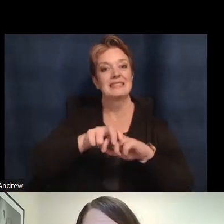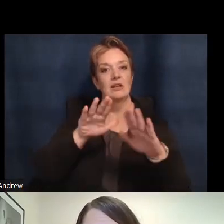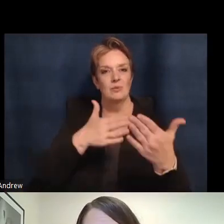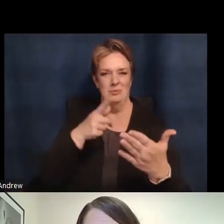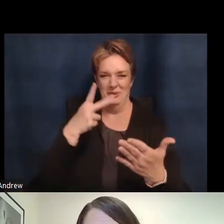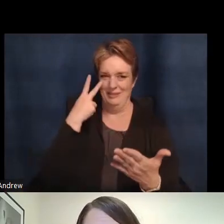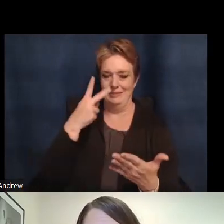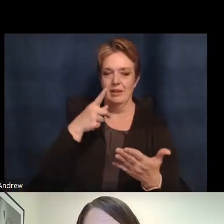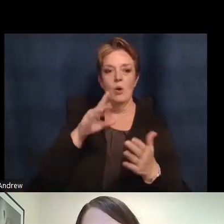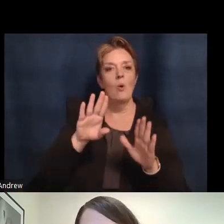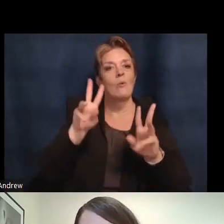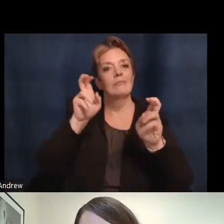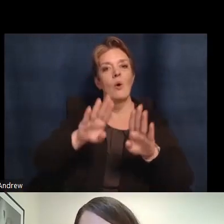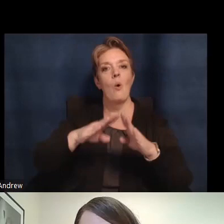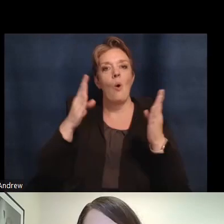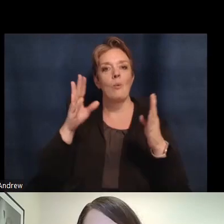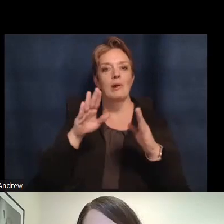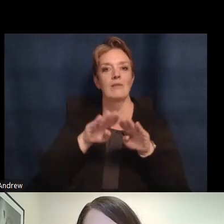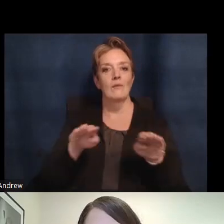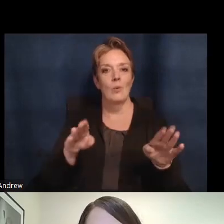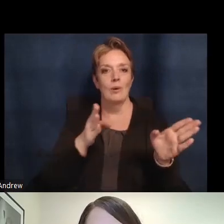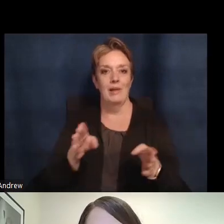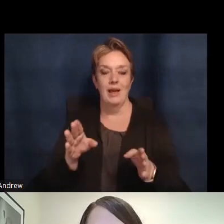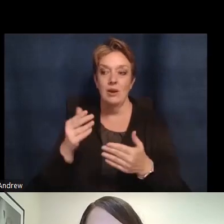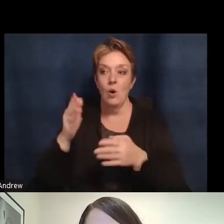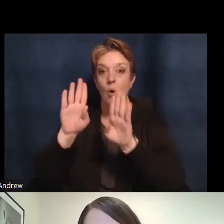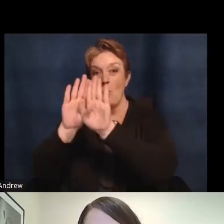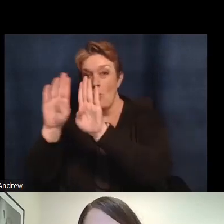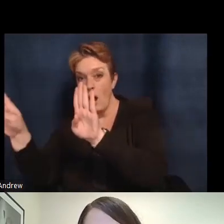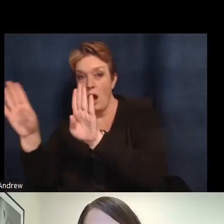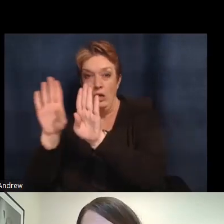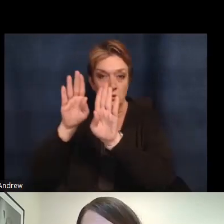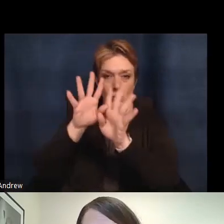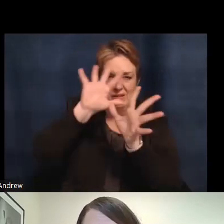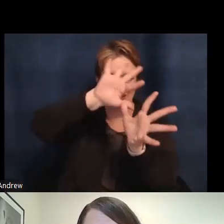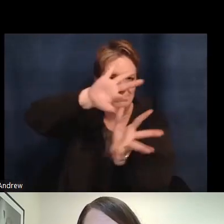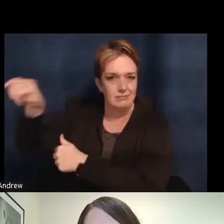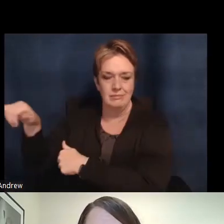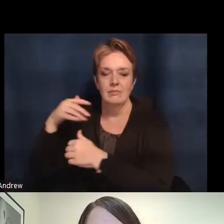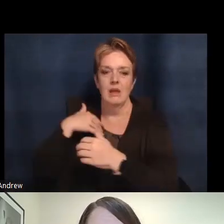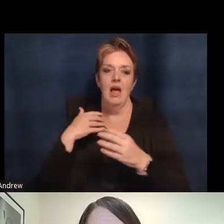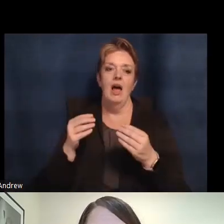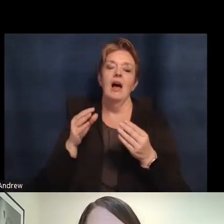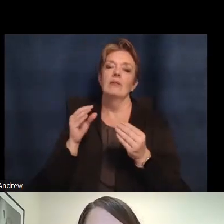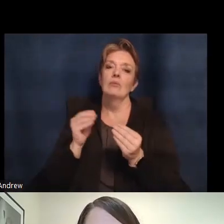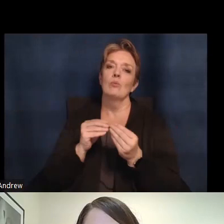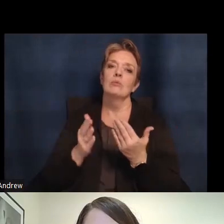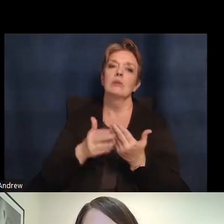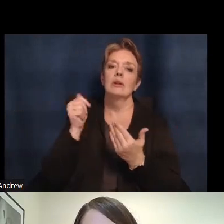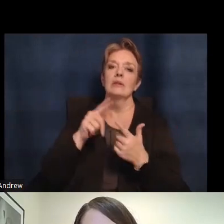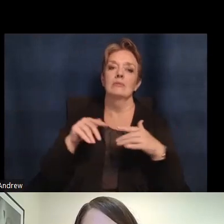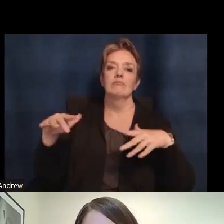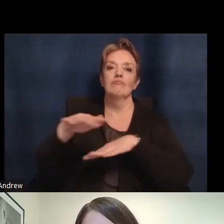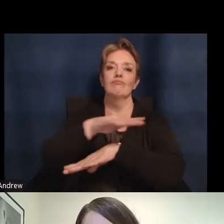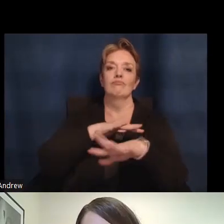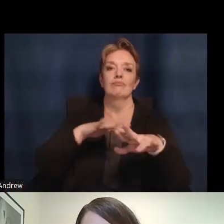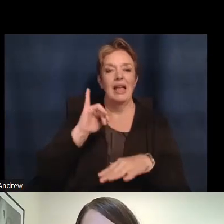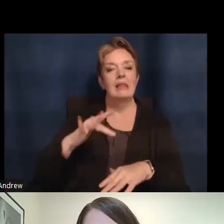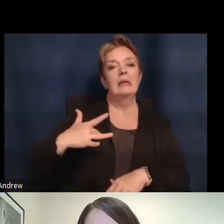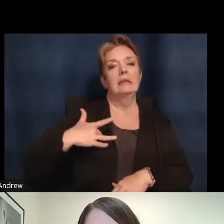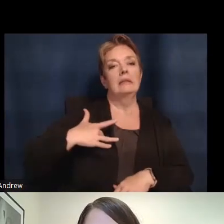She removed walls and doorways to increase the interior flow, since typically Spanish-style architecture in northern New Mexico